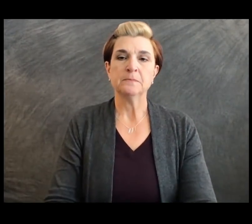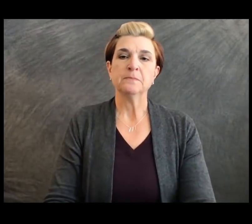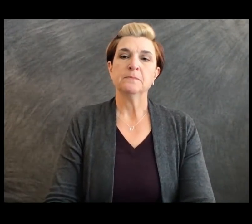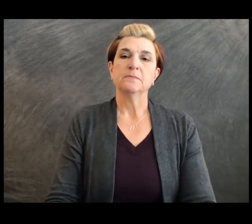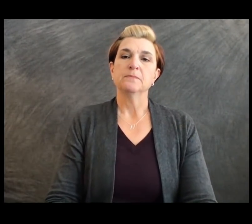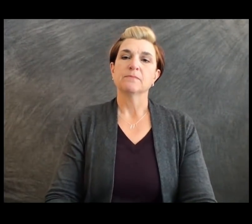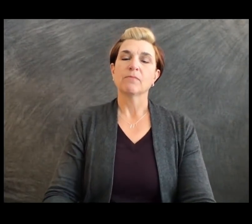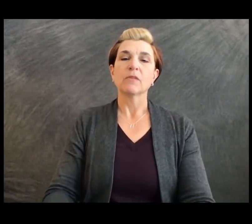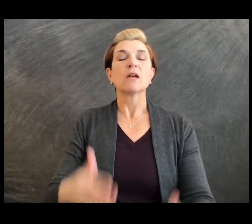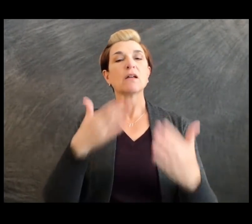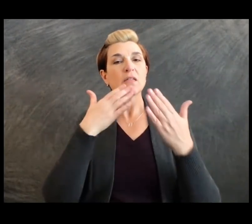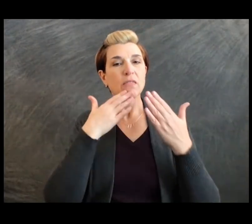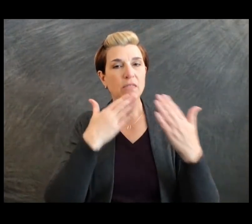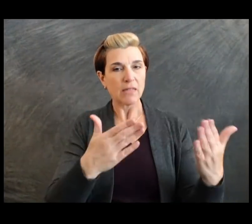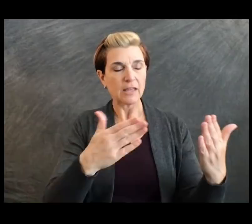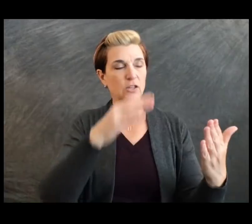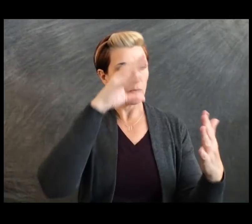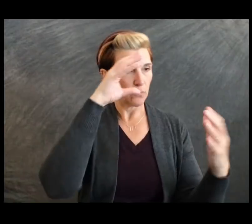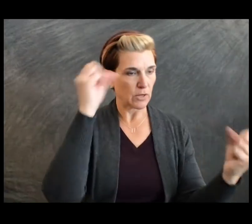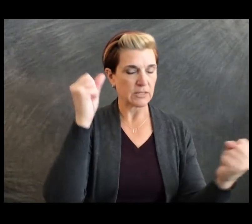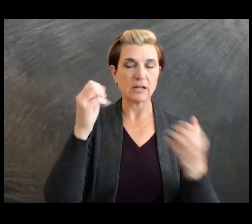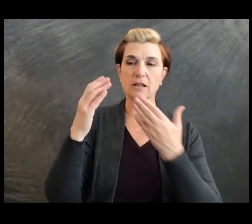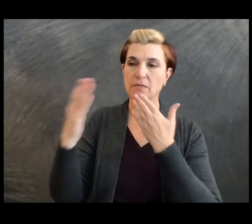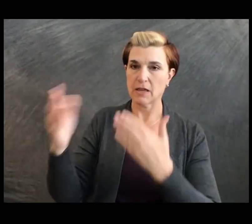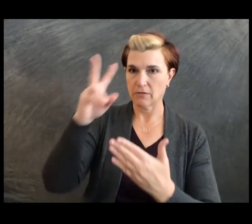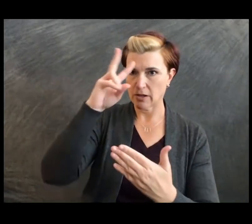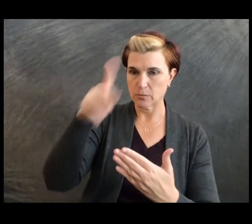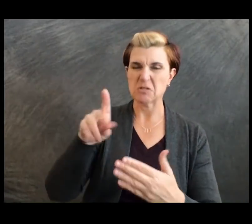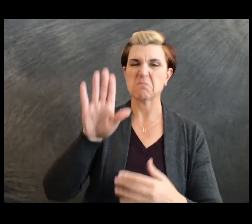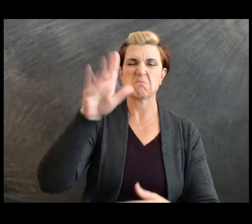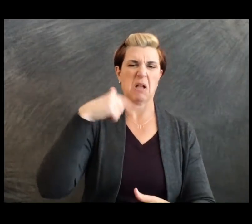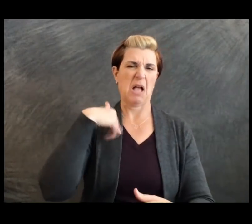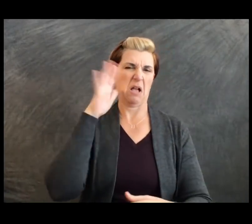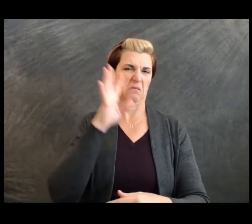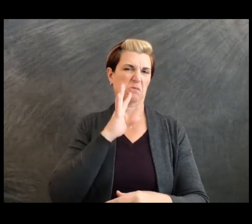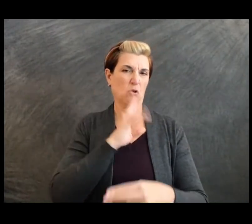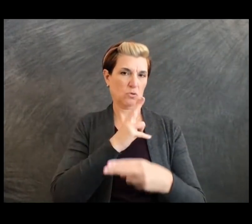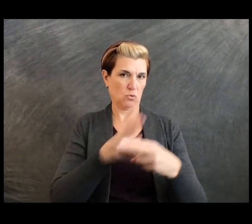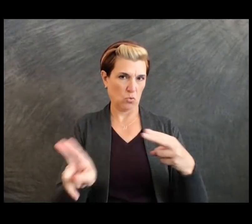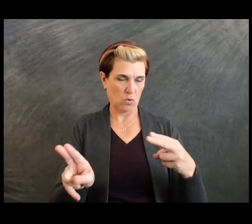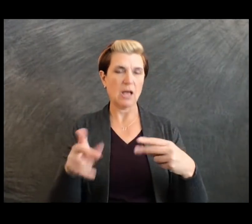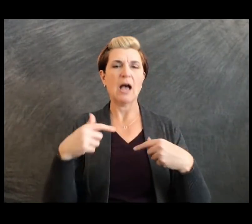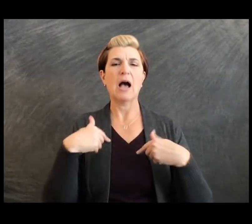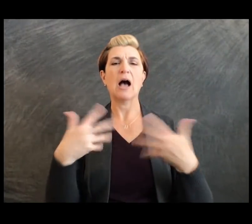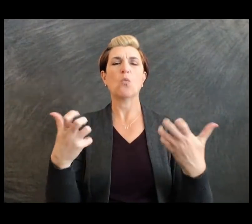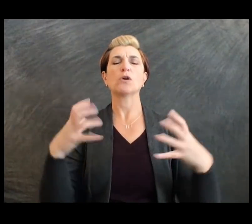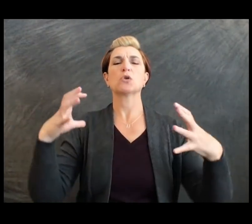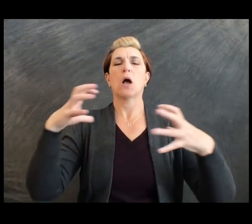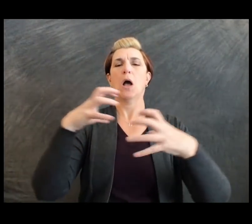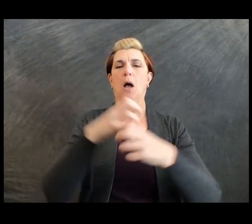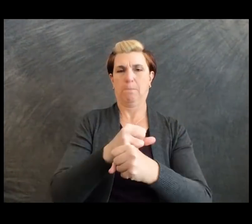president mr. vice president what I'm going to do just over the next minute or so is maybe connect some of the dots the things that you've heard today first the